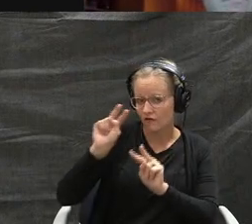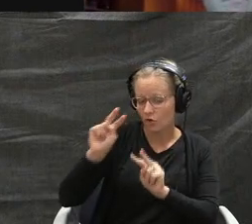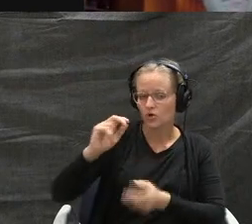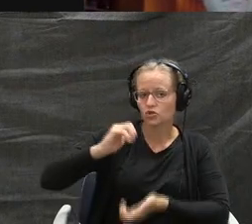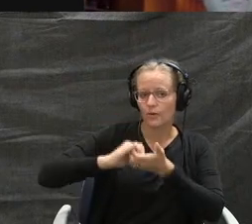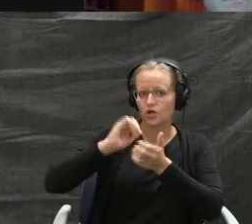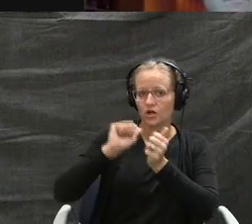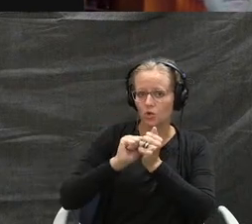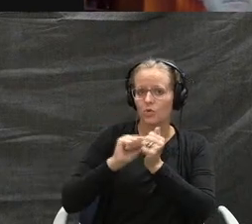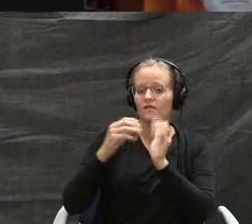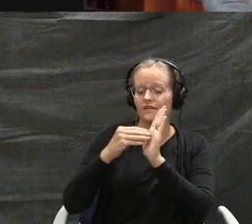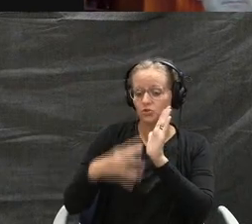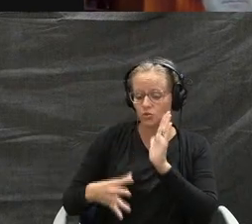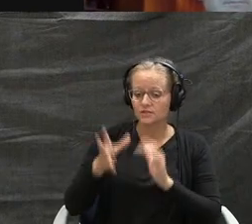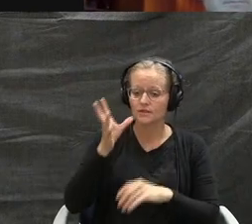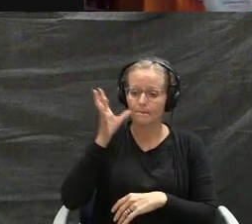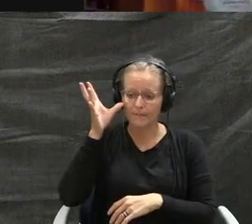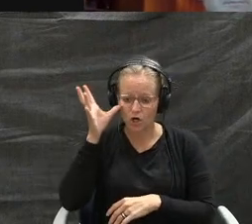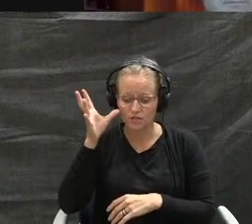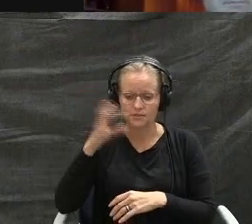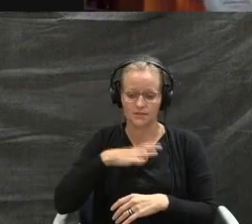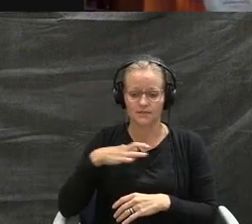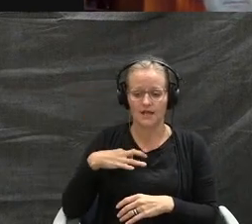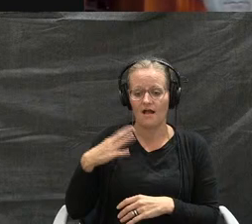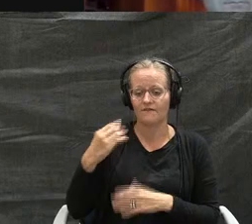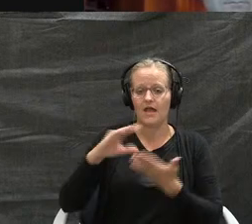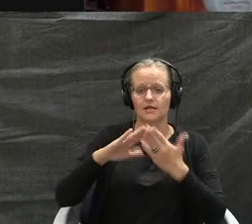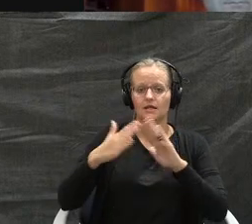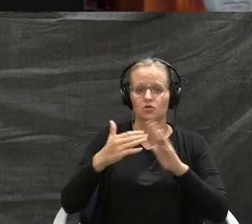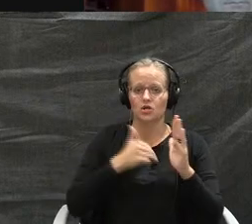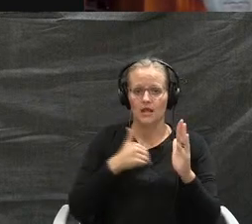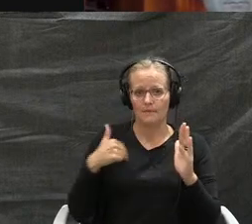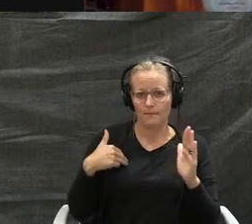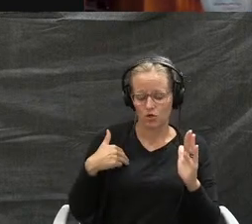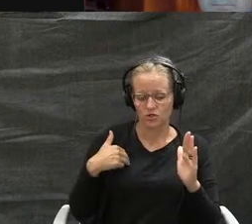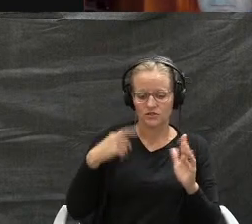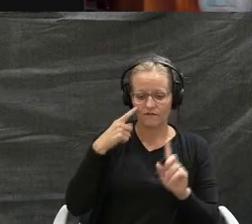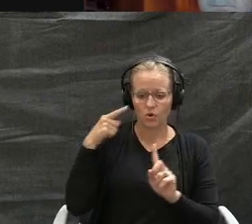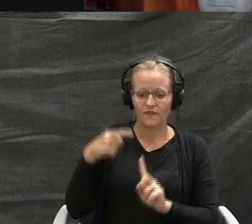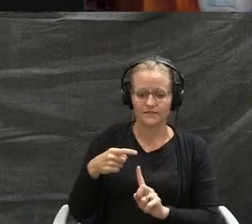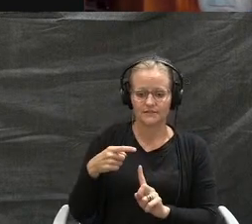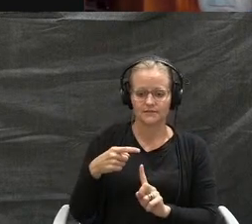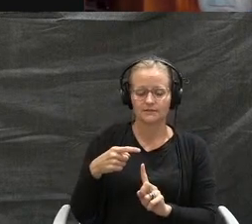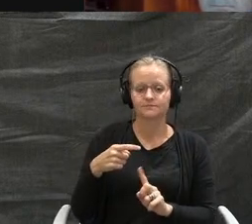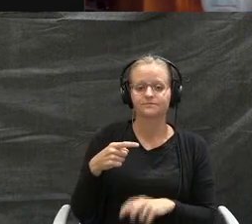members on this important work. It will not be done in isolation and will require thoughtful